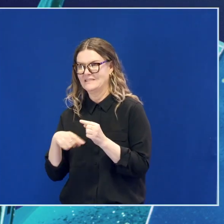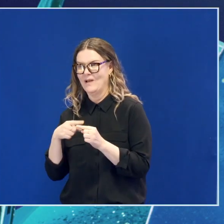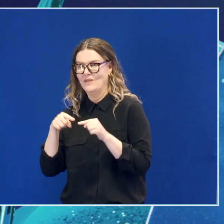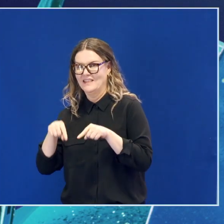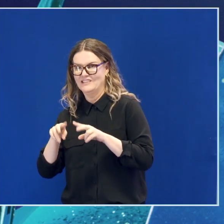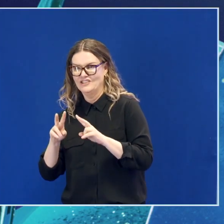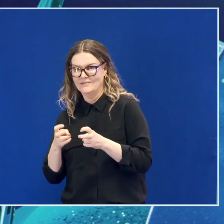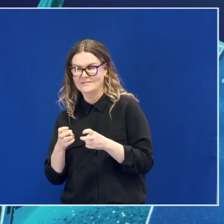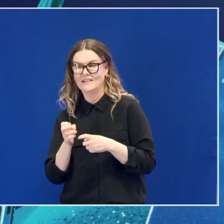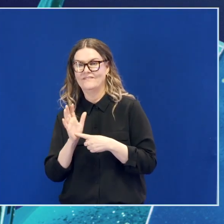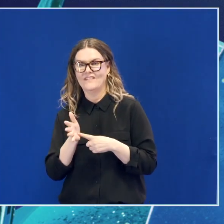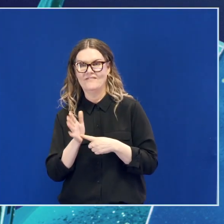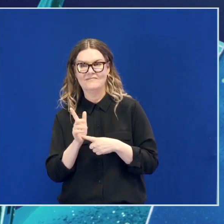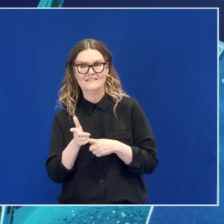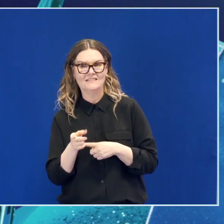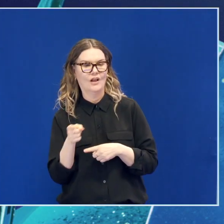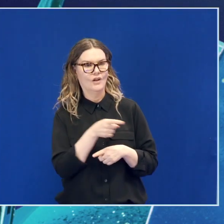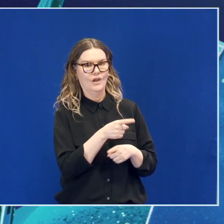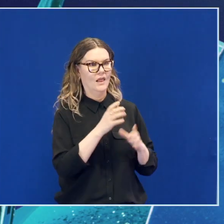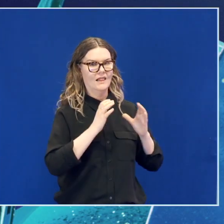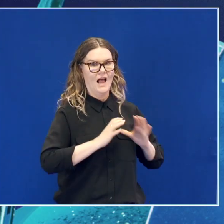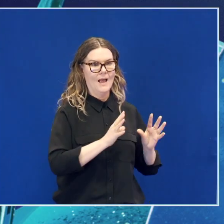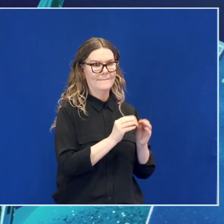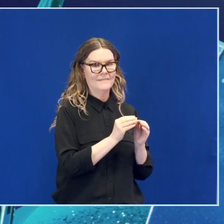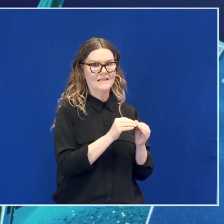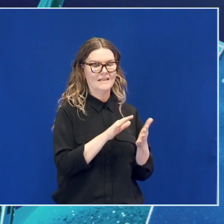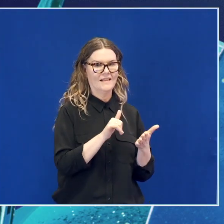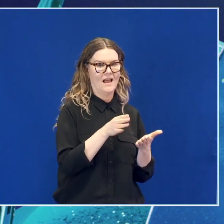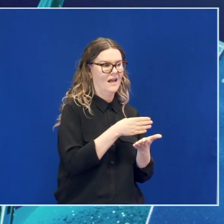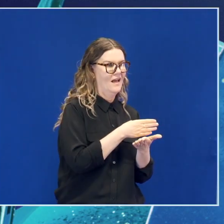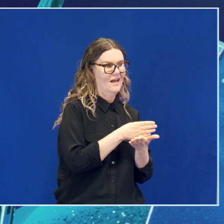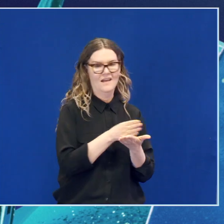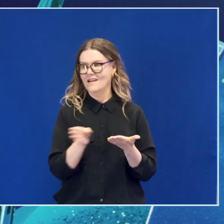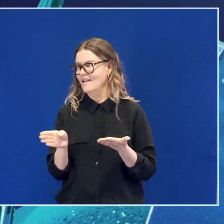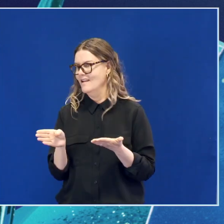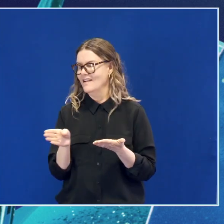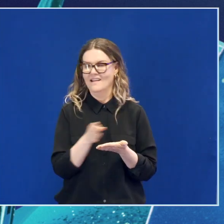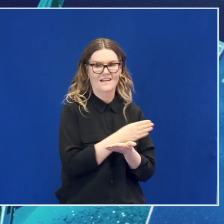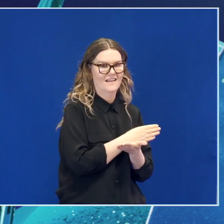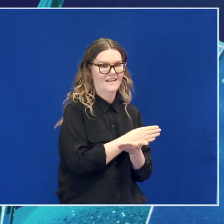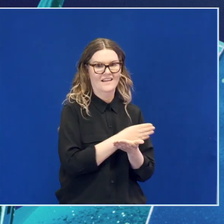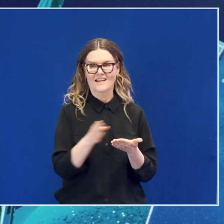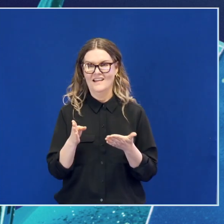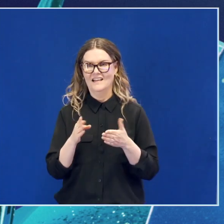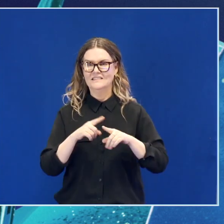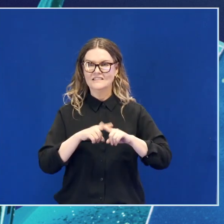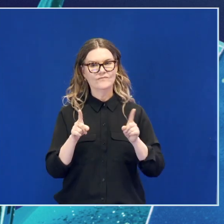if I didn't have something to say, okay, can you quickly summarize what the next meeting is about,